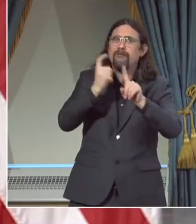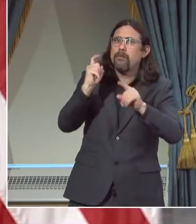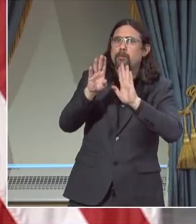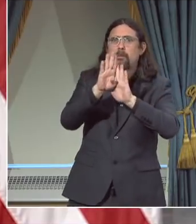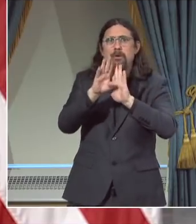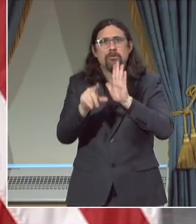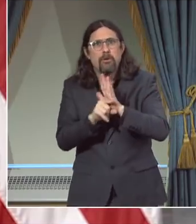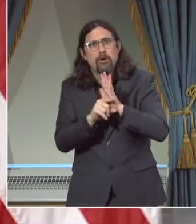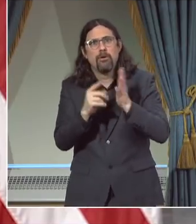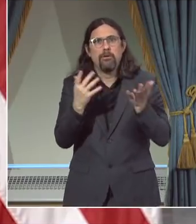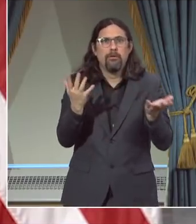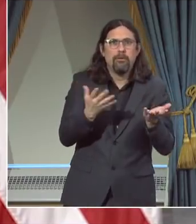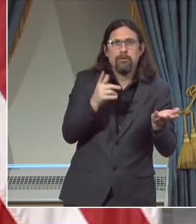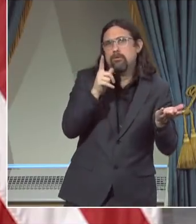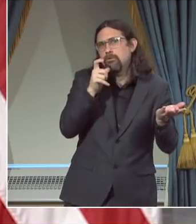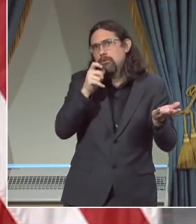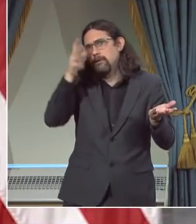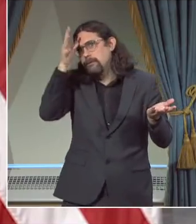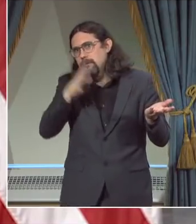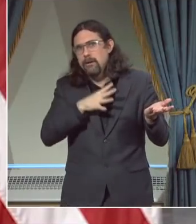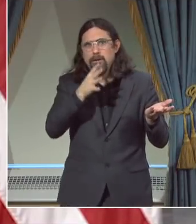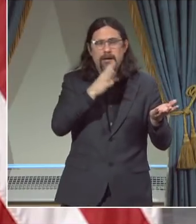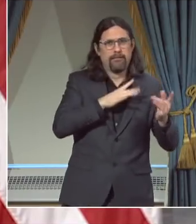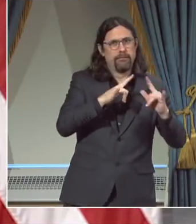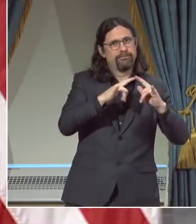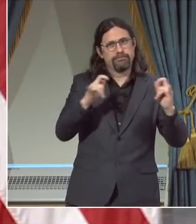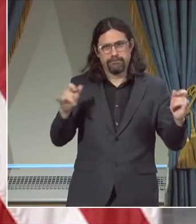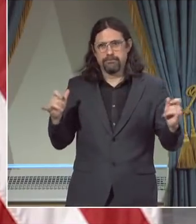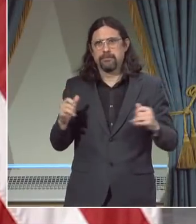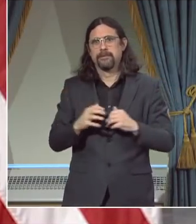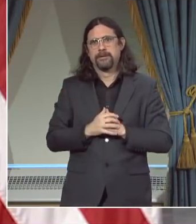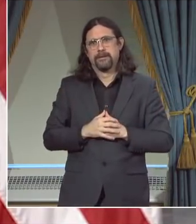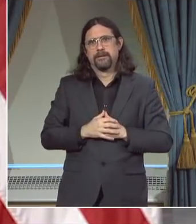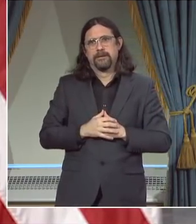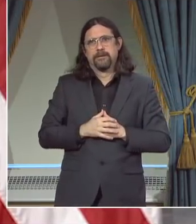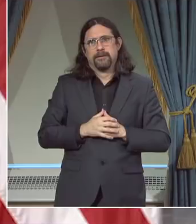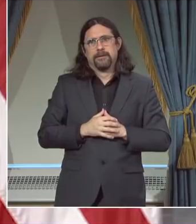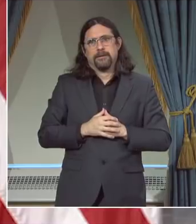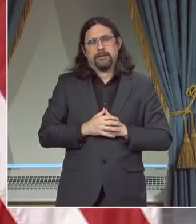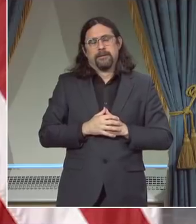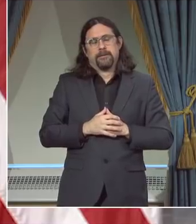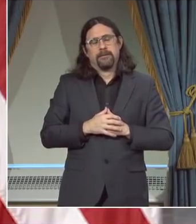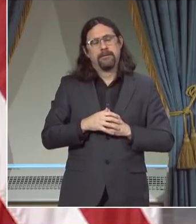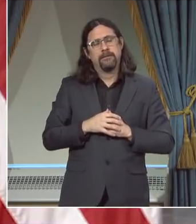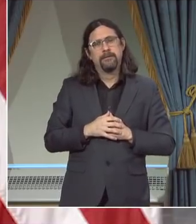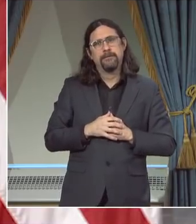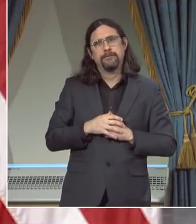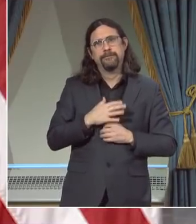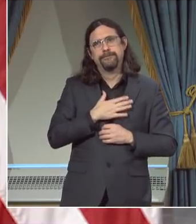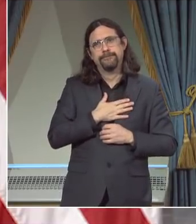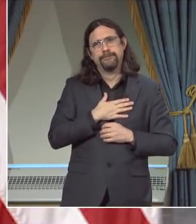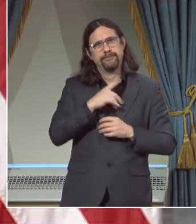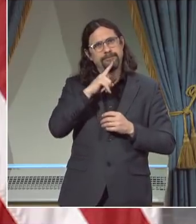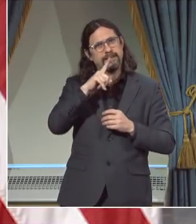I WANT TO TELL OYU OSMEF O THE STORIES BECAUSE IT'S IMPORTANT TO